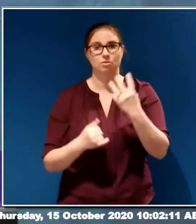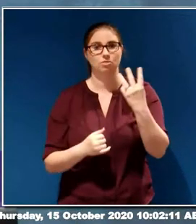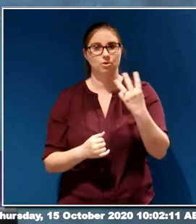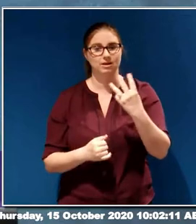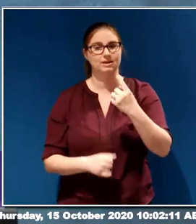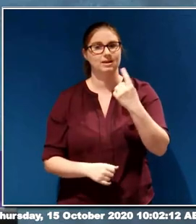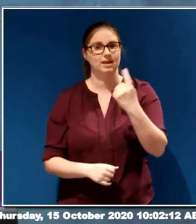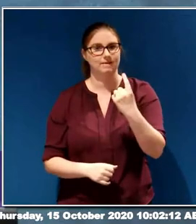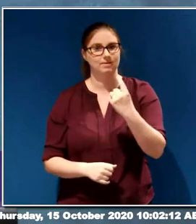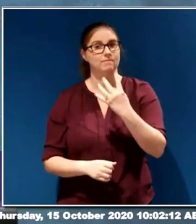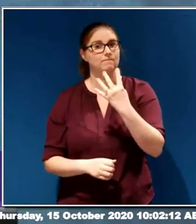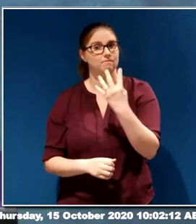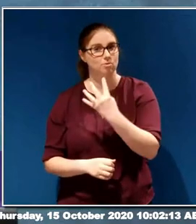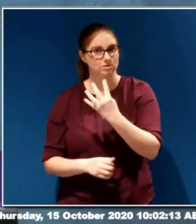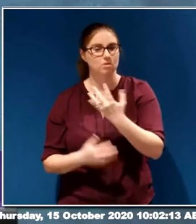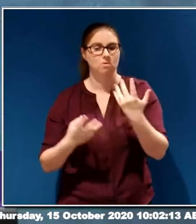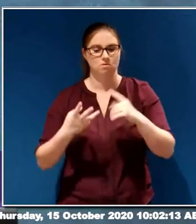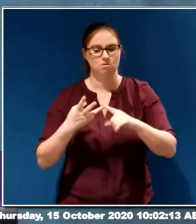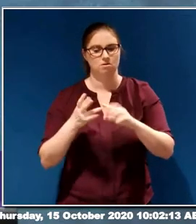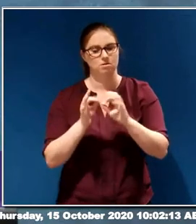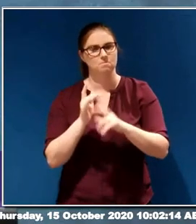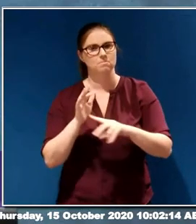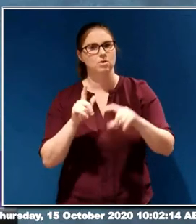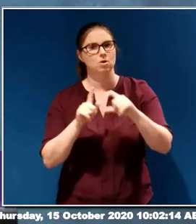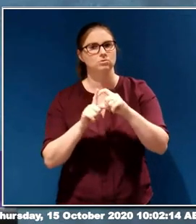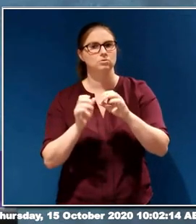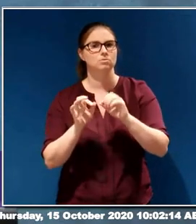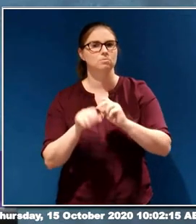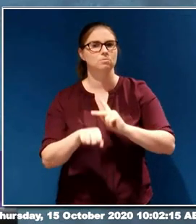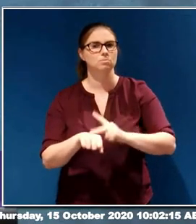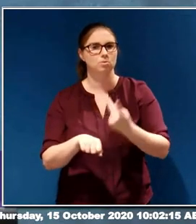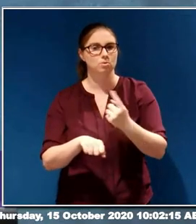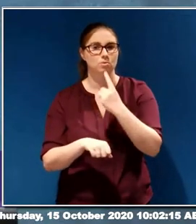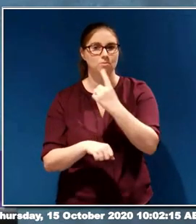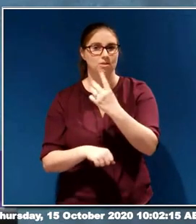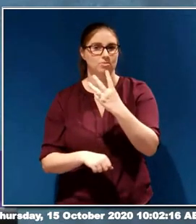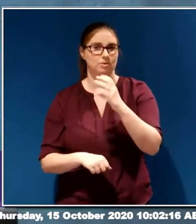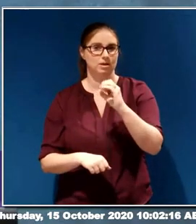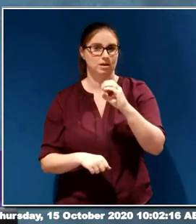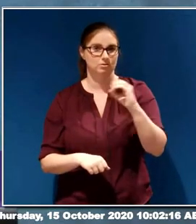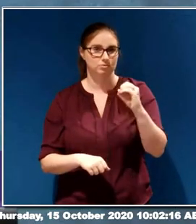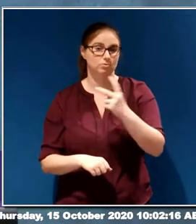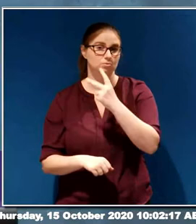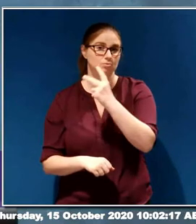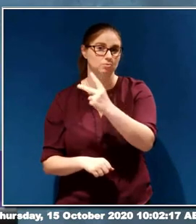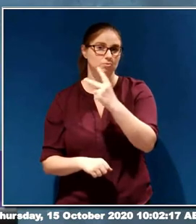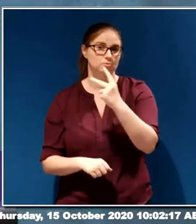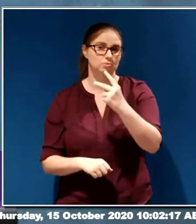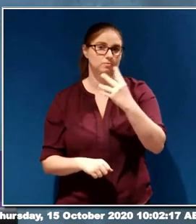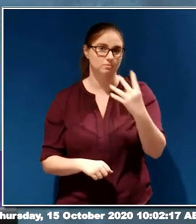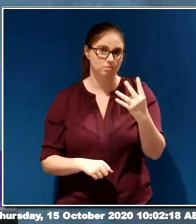or Beyond Blue on 1300 224 636.